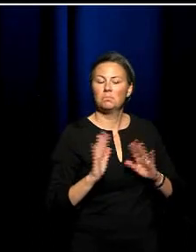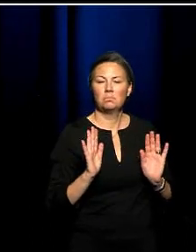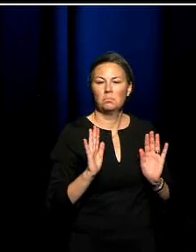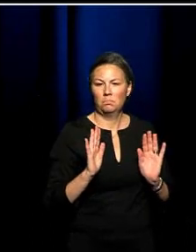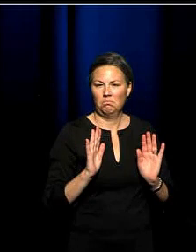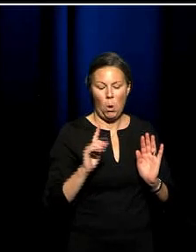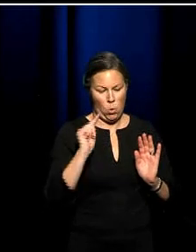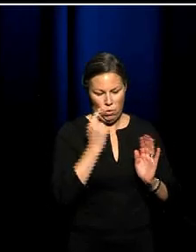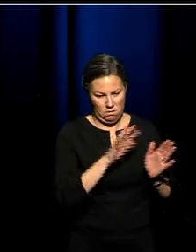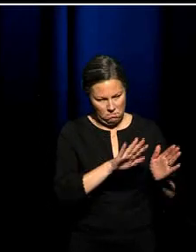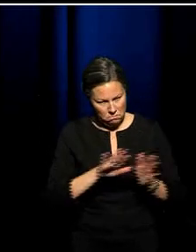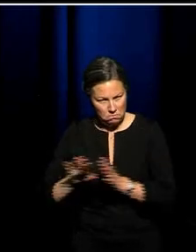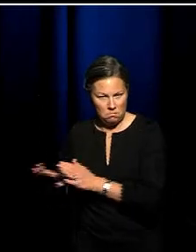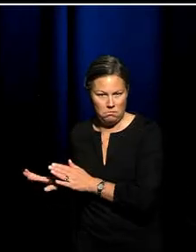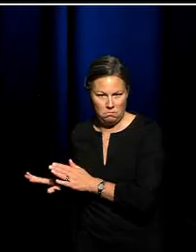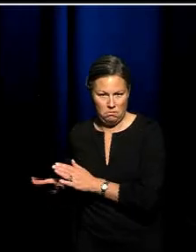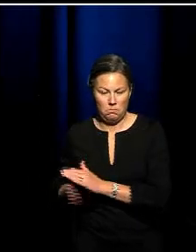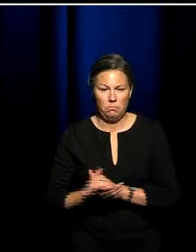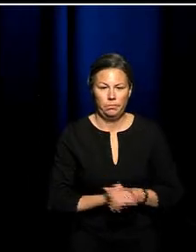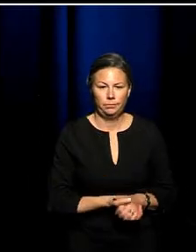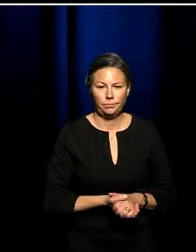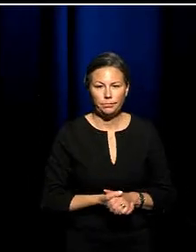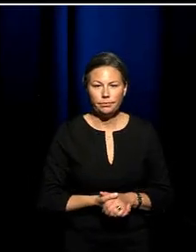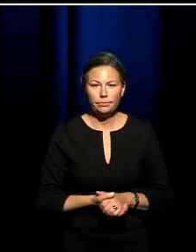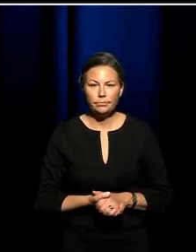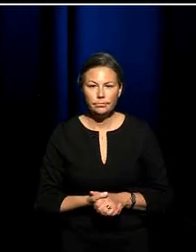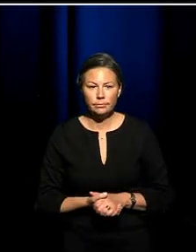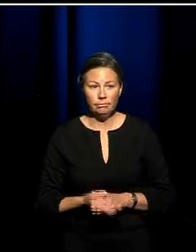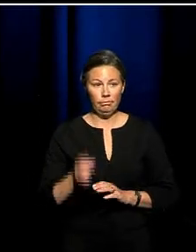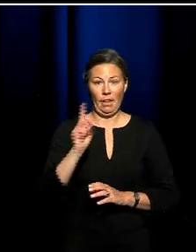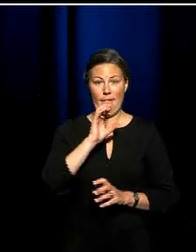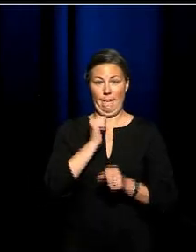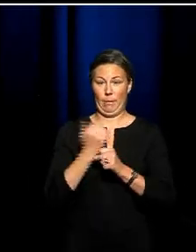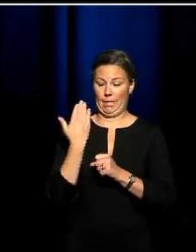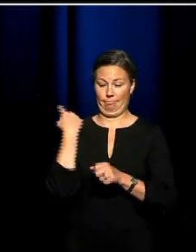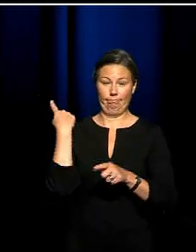in a previous role. The Parliament has just now passed legislation amending the